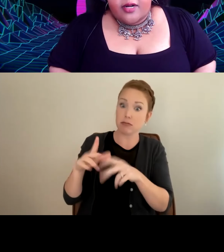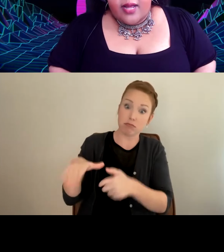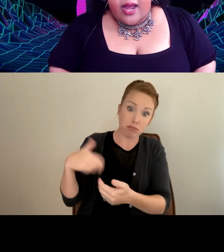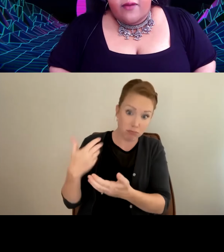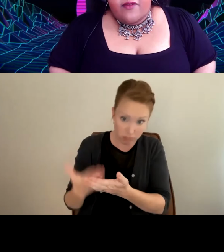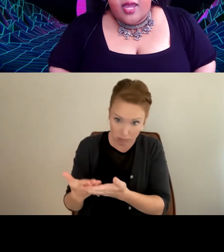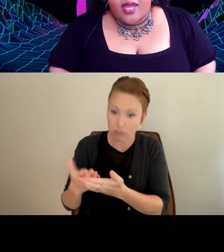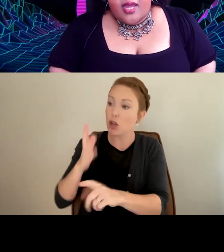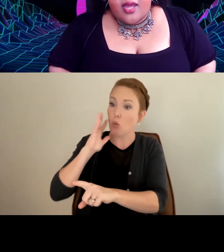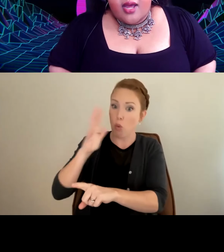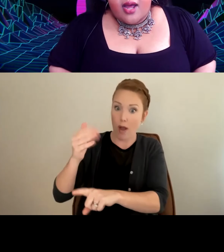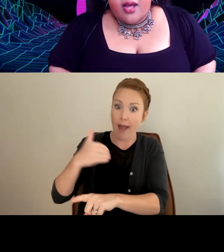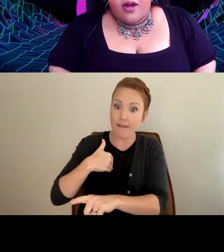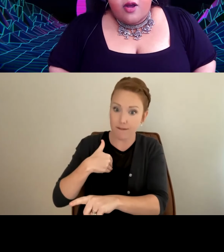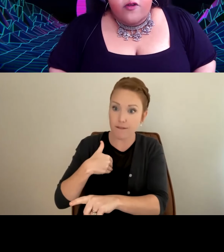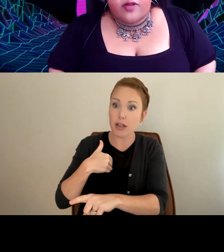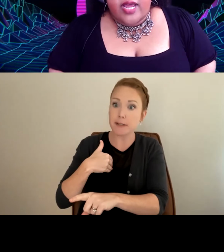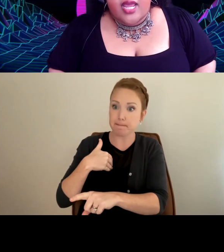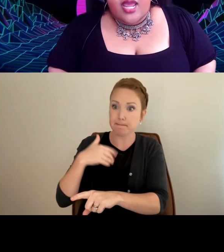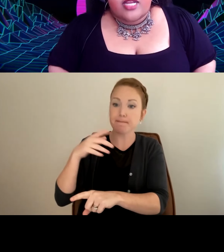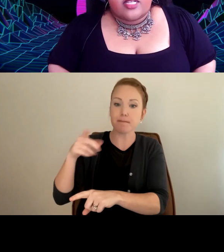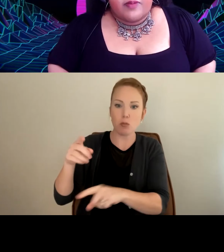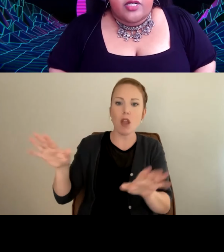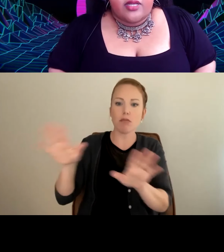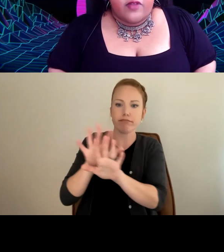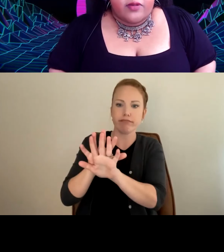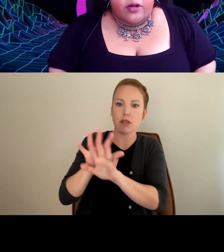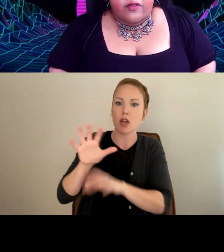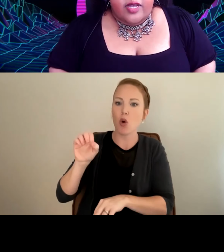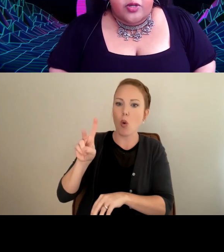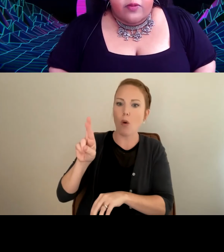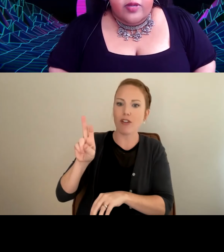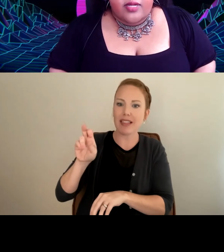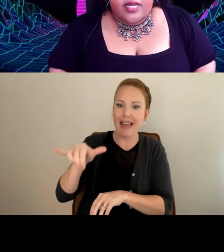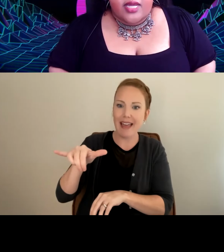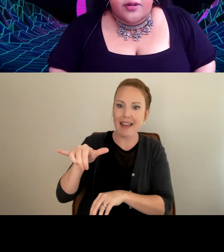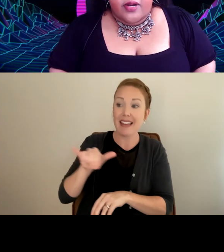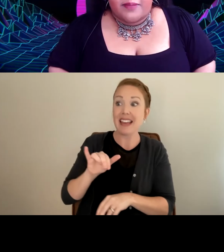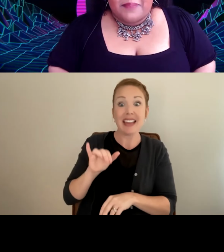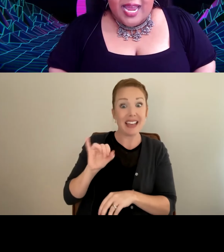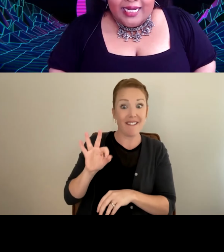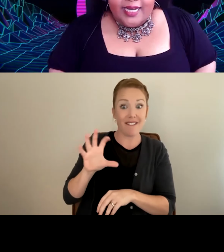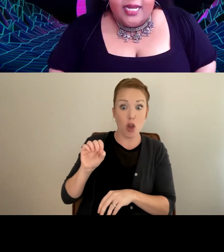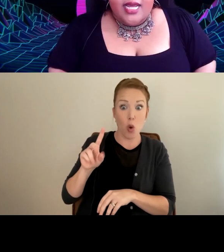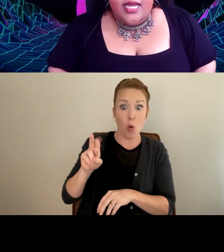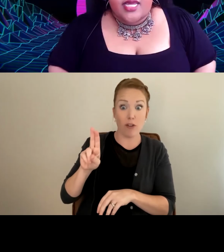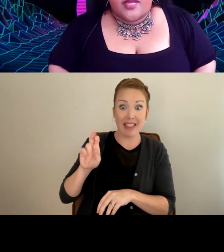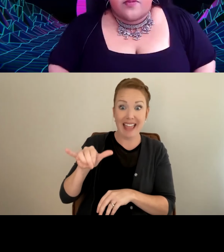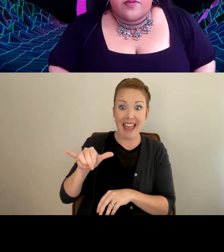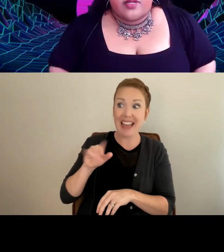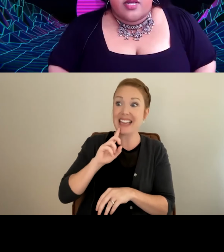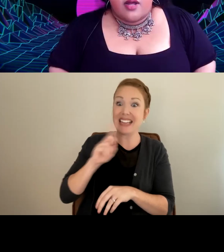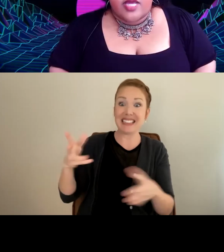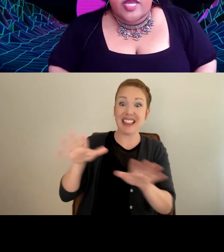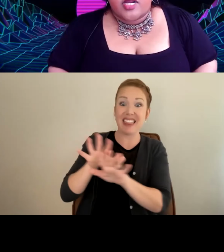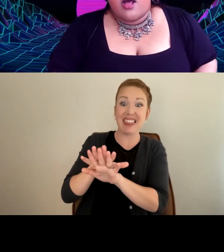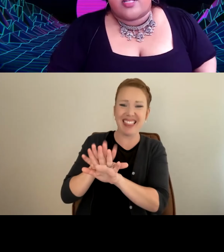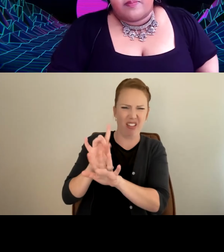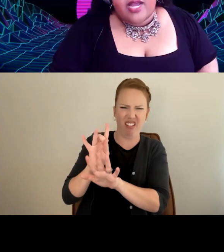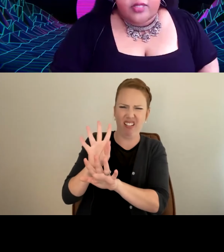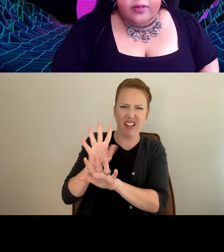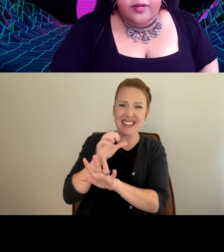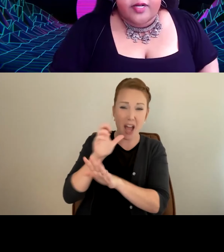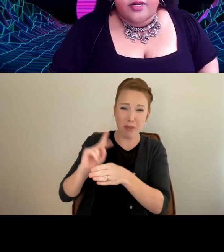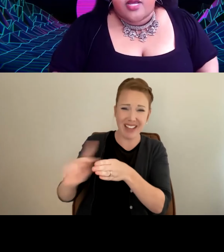overlay, especially if the overlays are really integrated badly, it can cause my screen reader